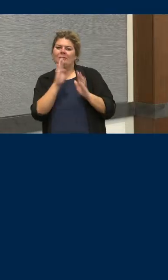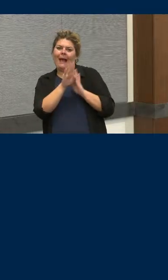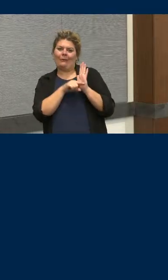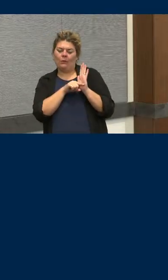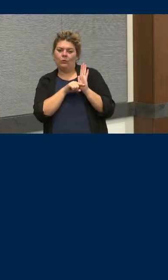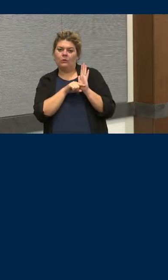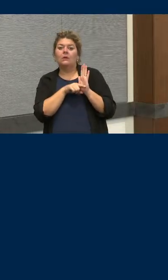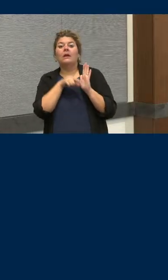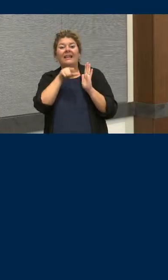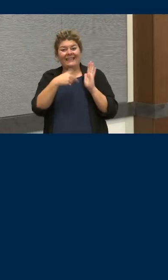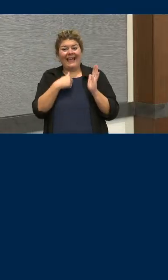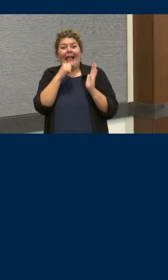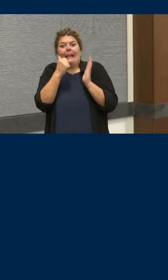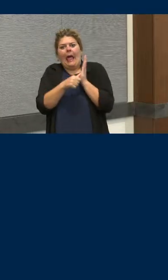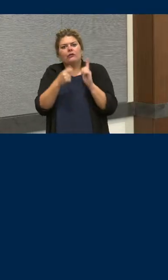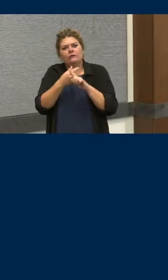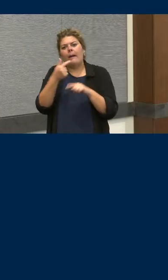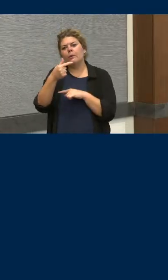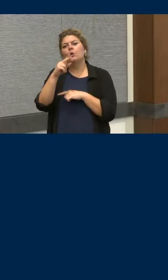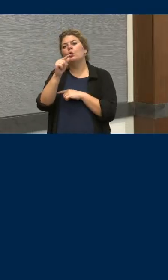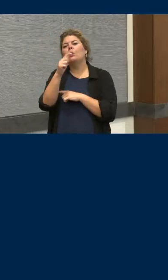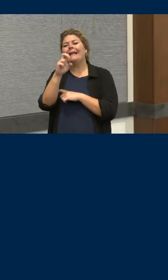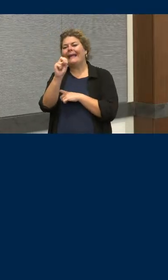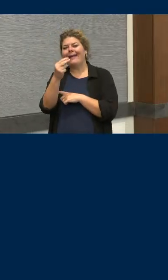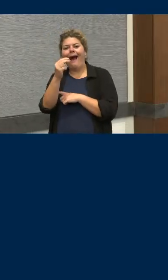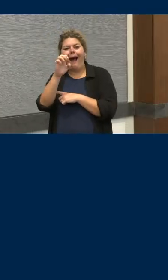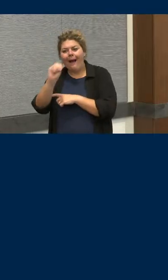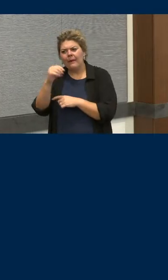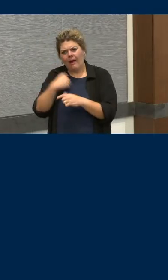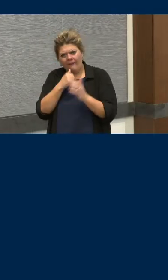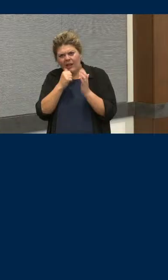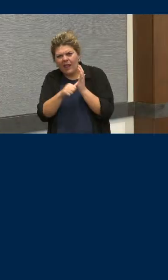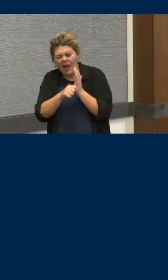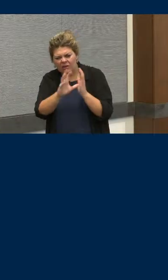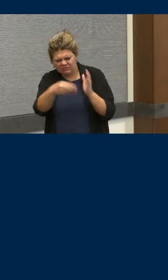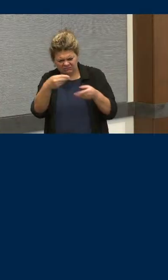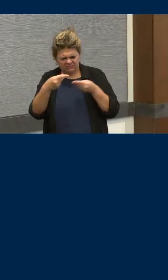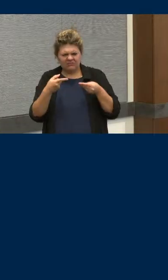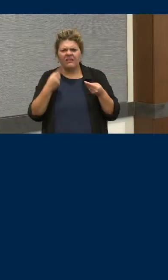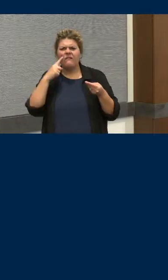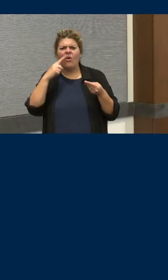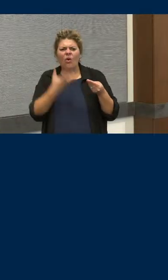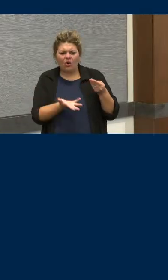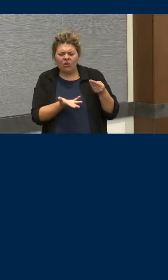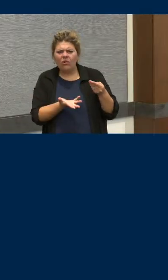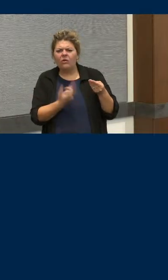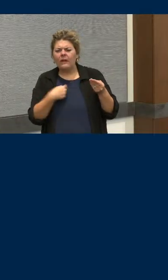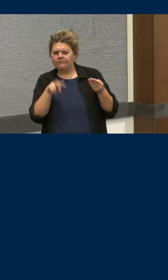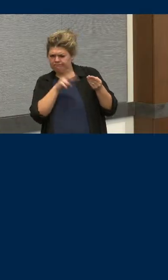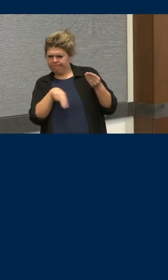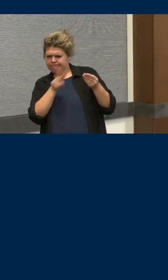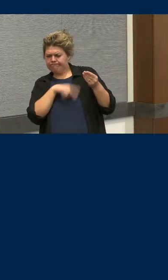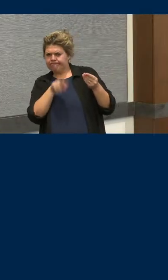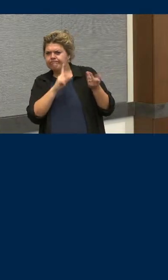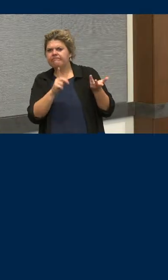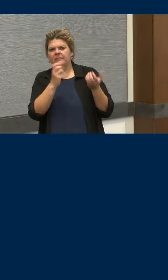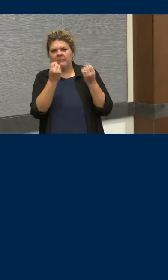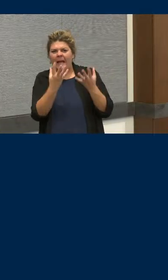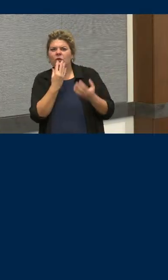Guggenheim Foundation and other individuals with Jewish names